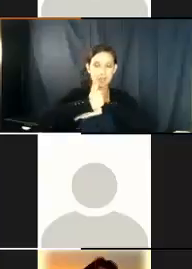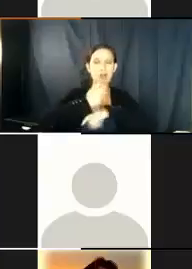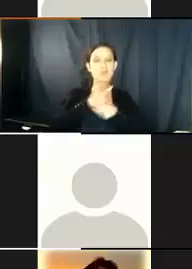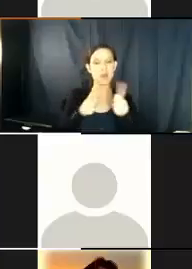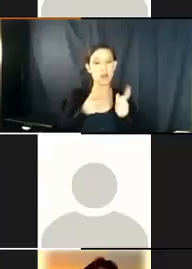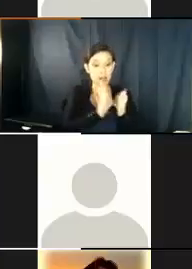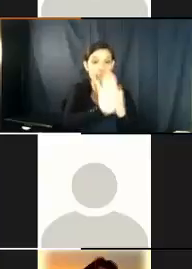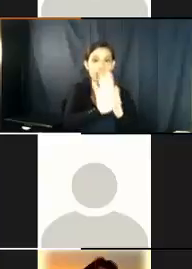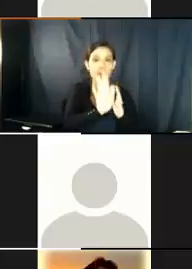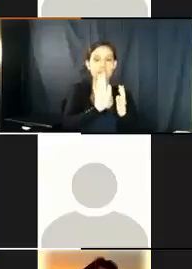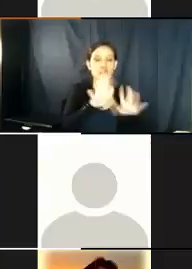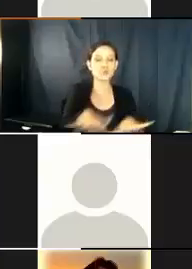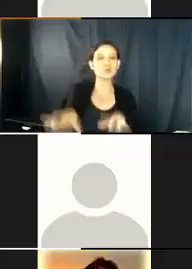mastery in a new way.